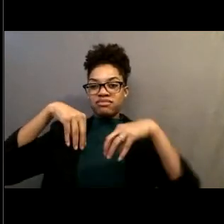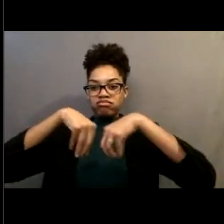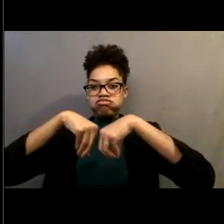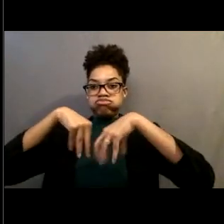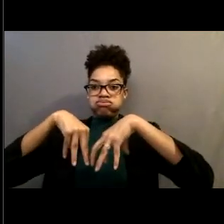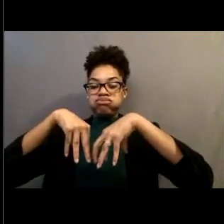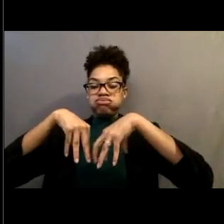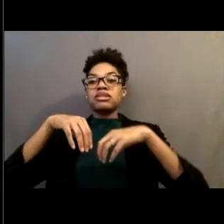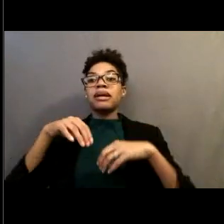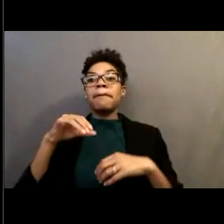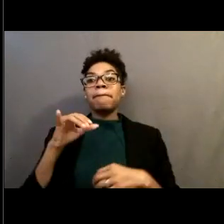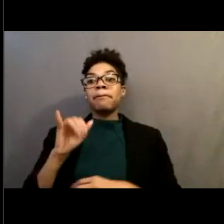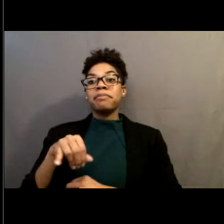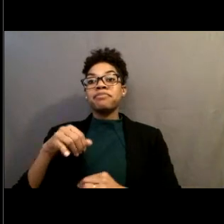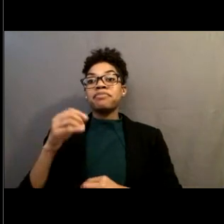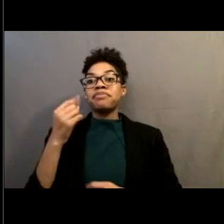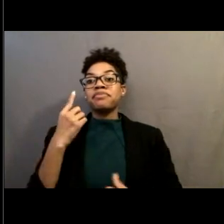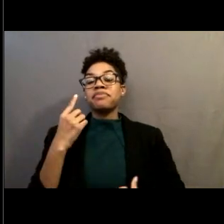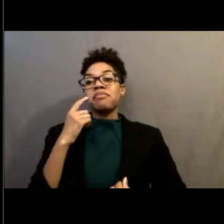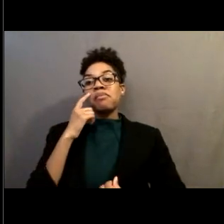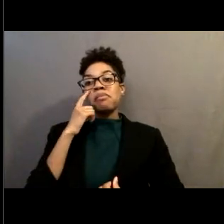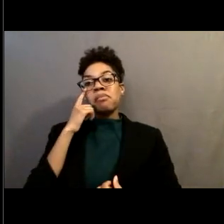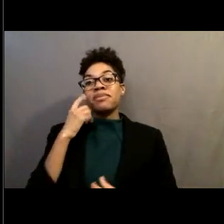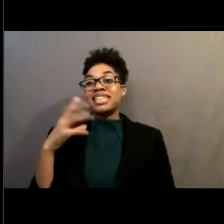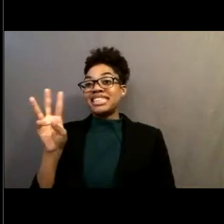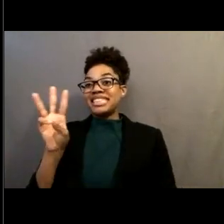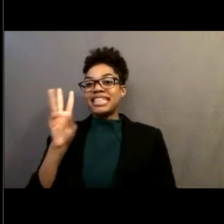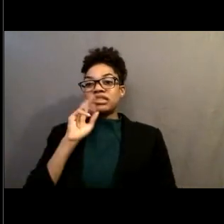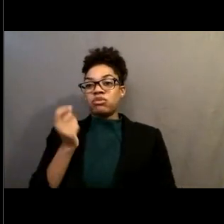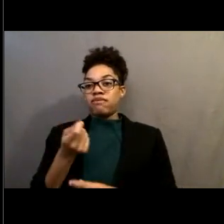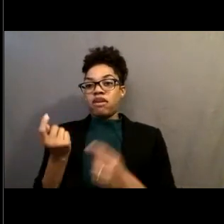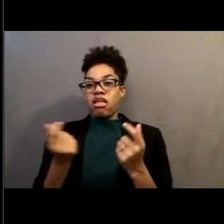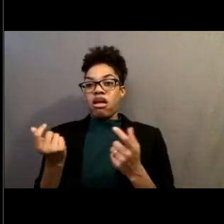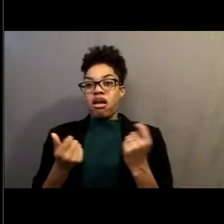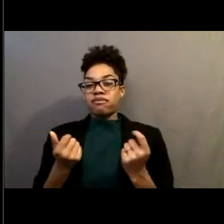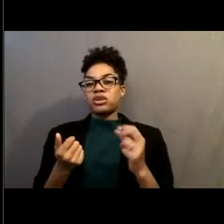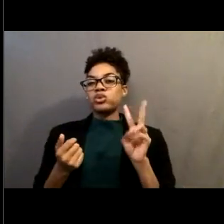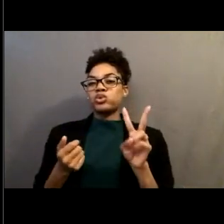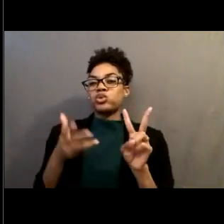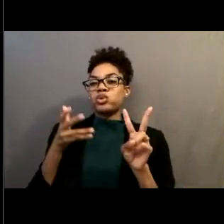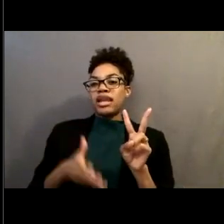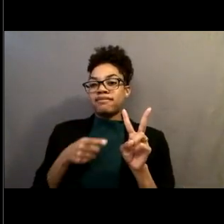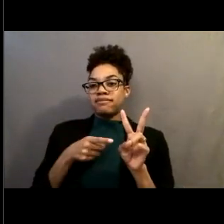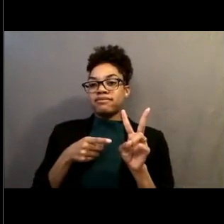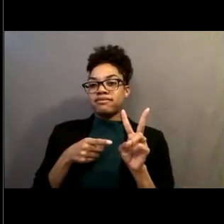And six of them will fall off shortly and then two will be remaining. And then I won't go into all the stages